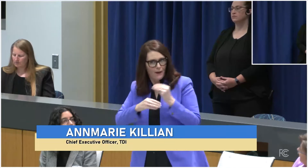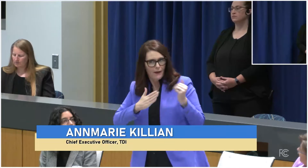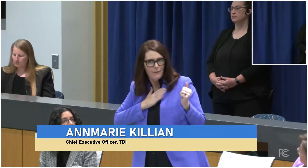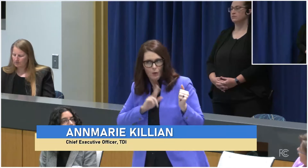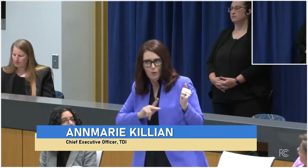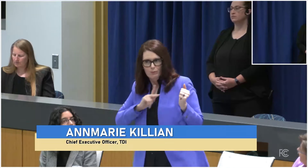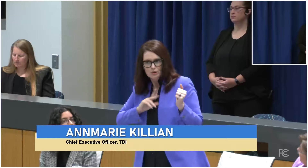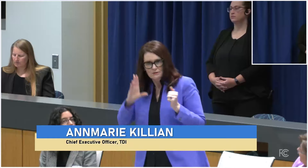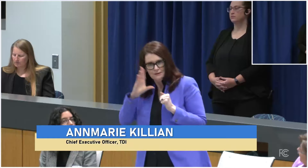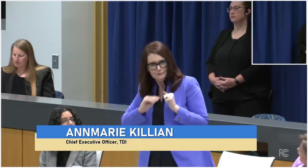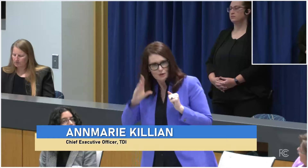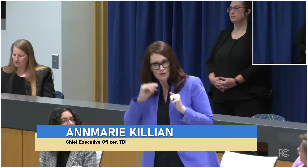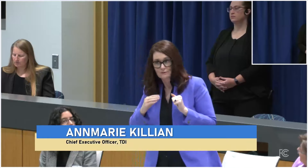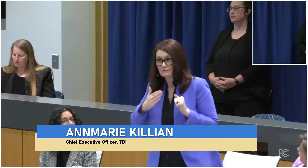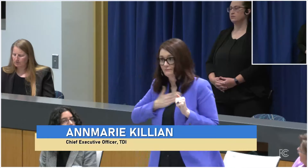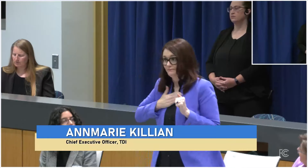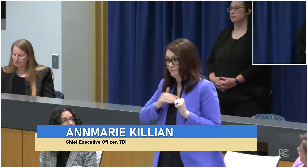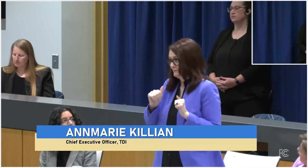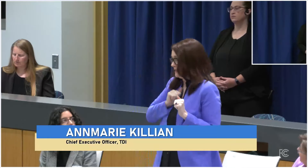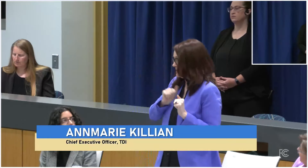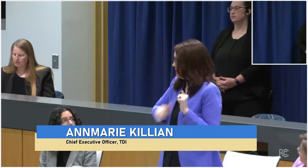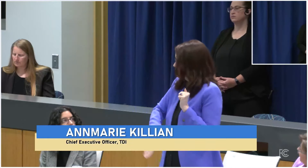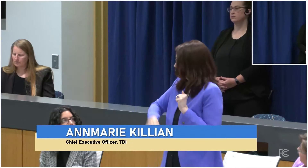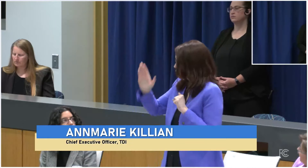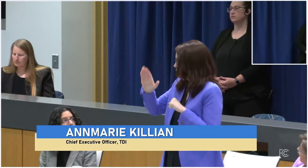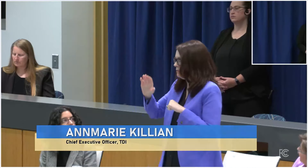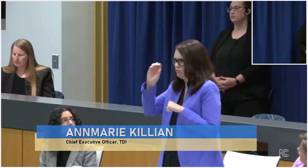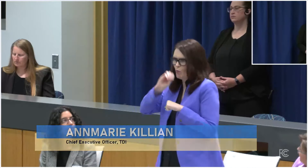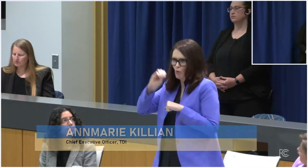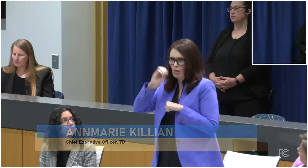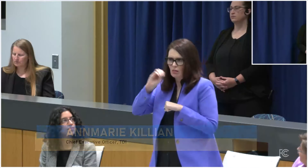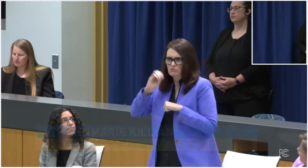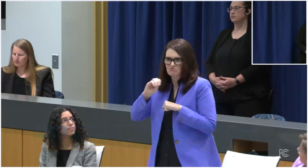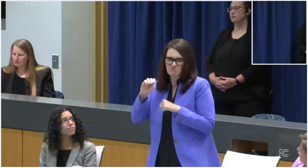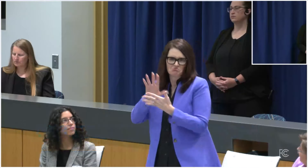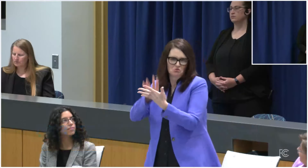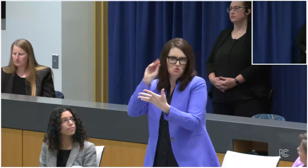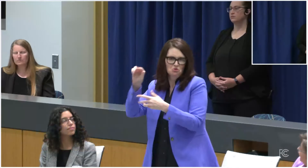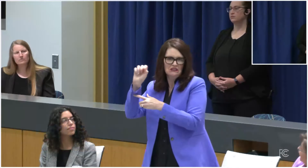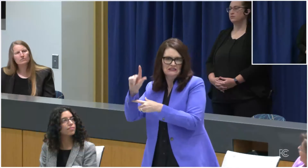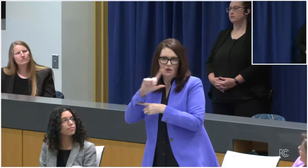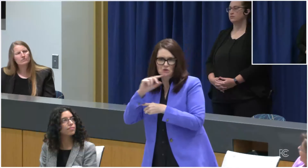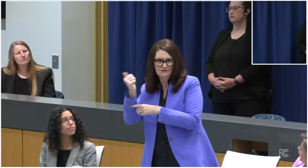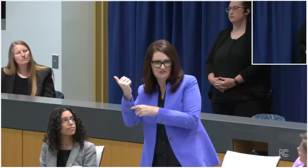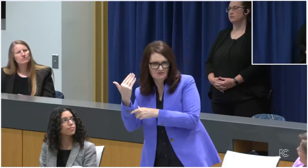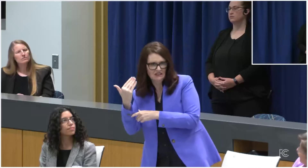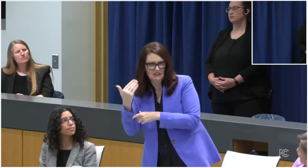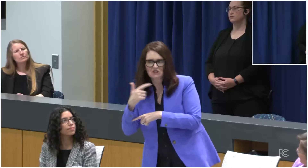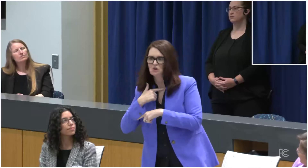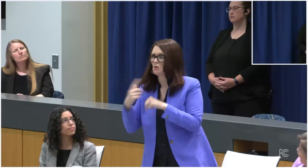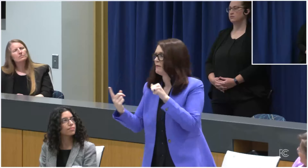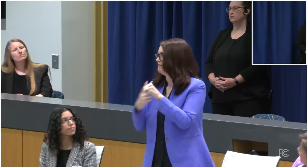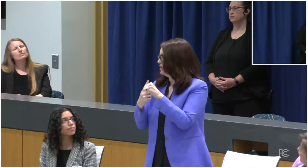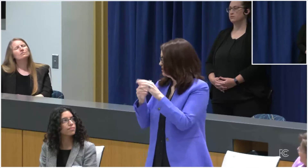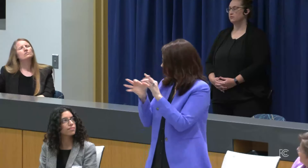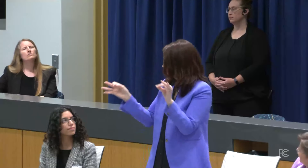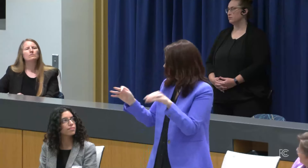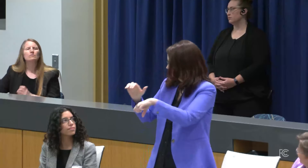FACILITATE THAT COMMUNICATION, EVEN THOUGH PROVIDERS MAY FEEL THAT IT IS. AND ASL IS, IN FACT, A DIFFERENT LANGUAGE THAT IT